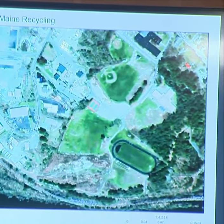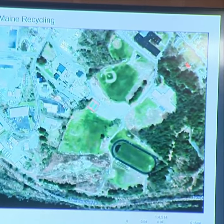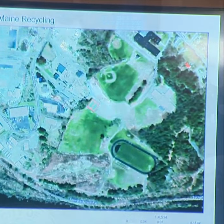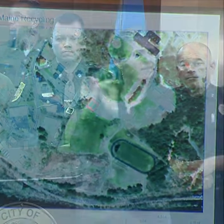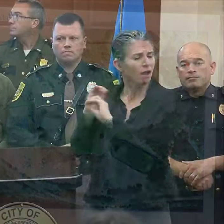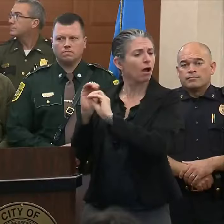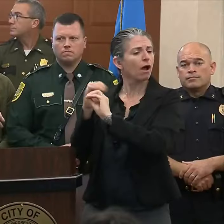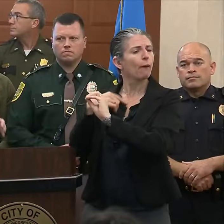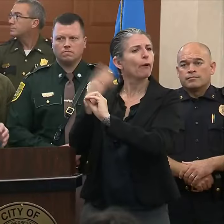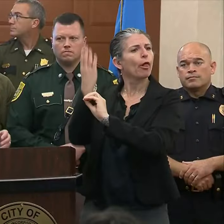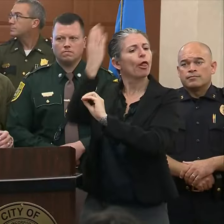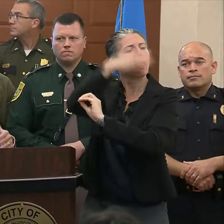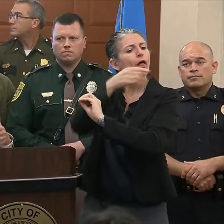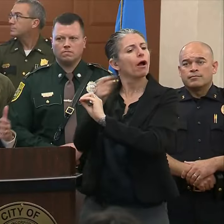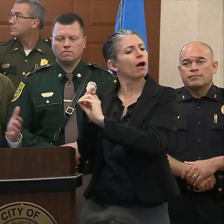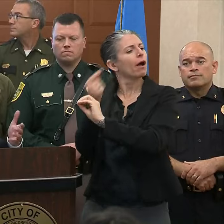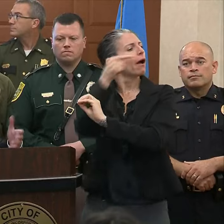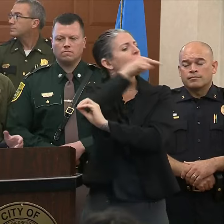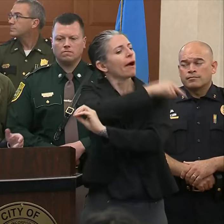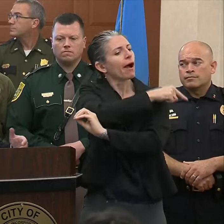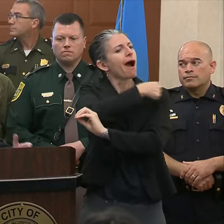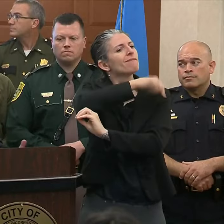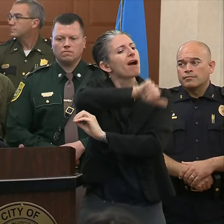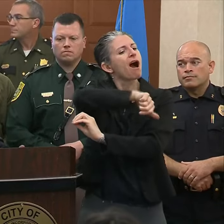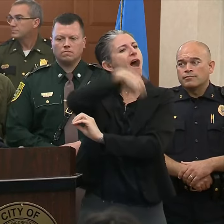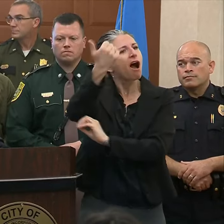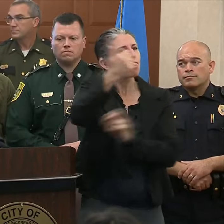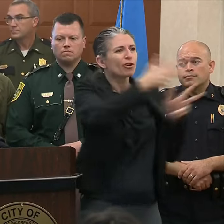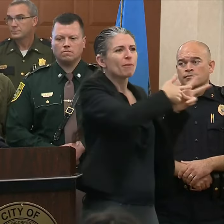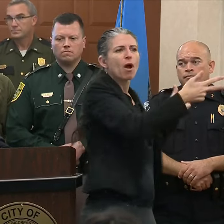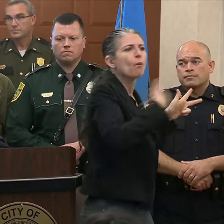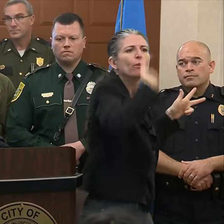There's an overflow parking lot which is recycling corporation property.